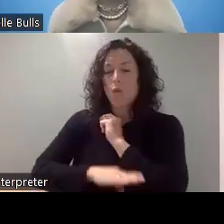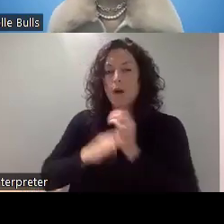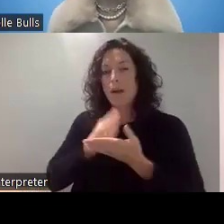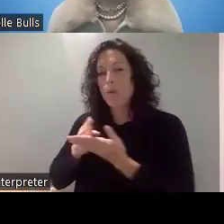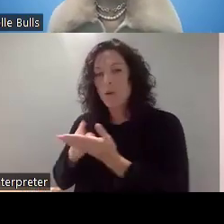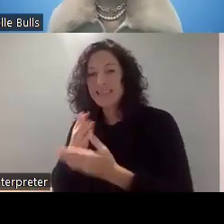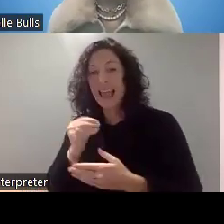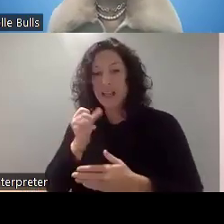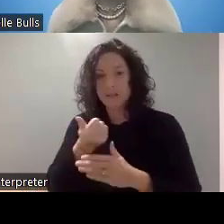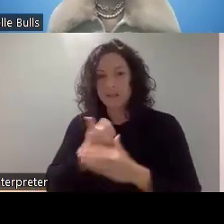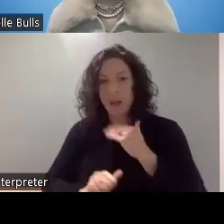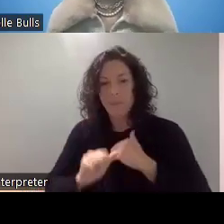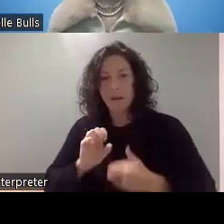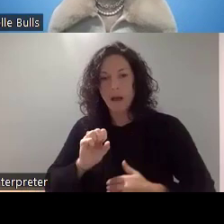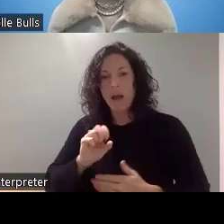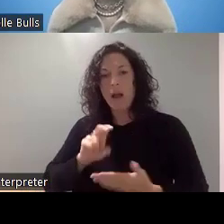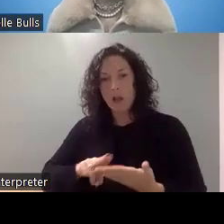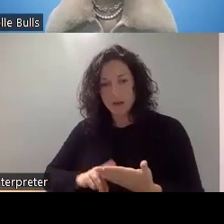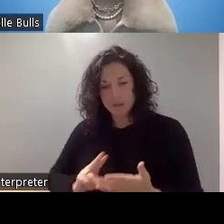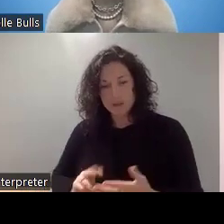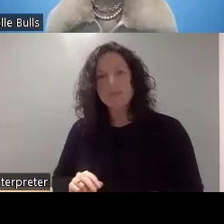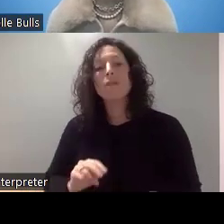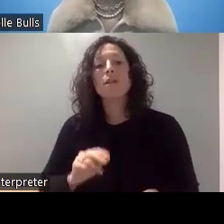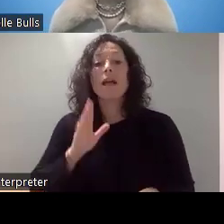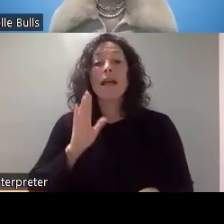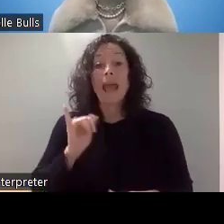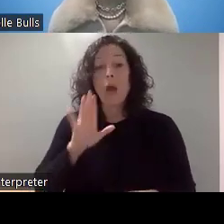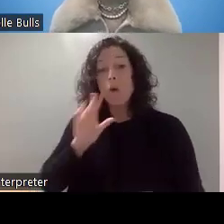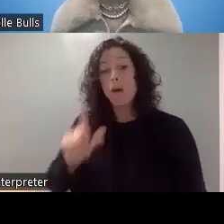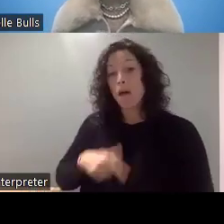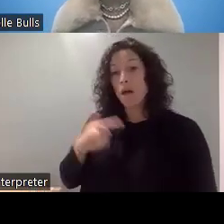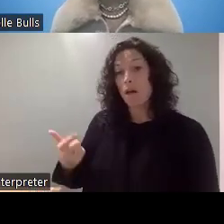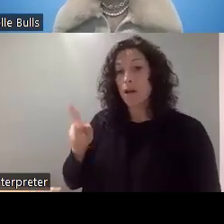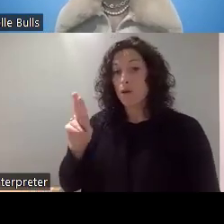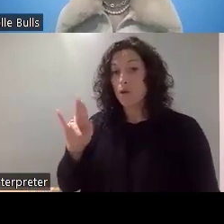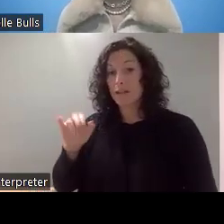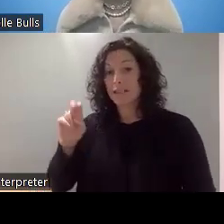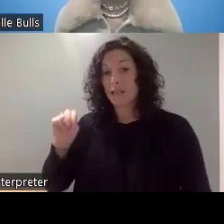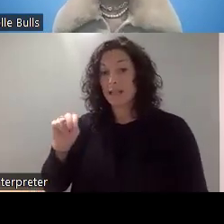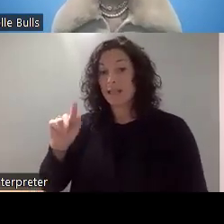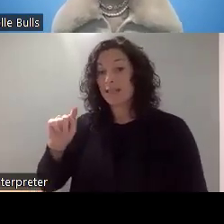I'm going to turn it over to my colleague, Kristin Ta, who will walk you through the post-award administration